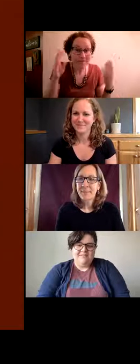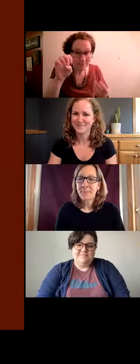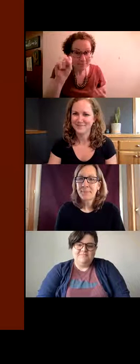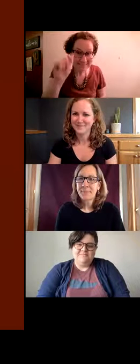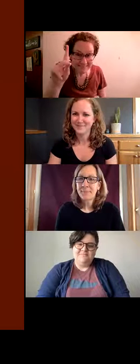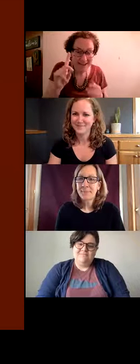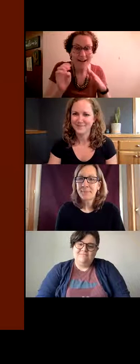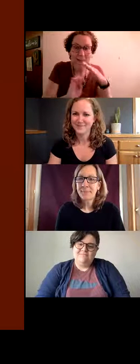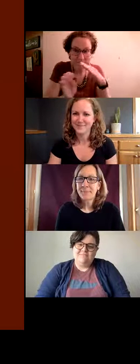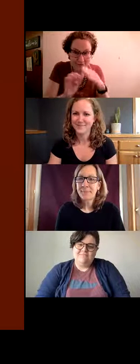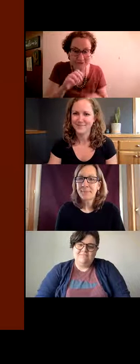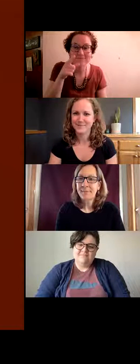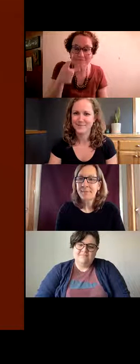Chelsea: Okay. Well happy Tuesday.